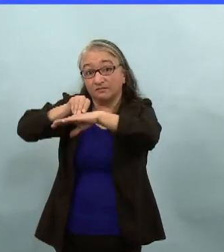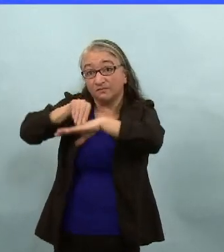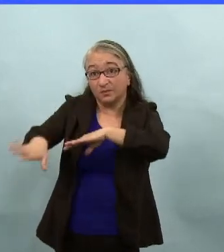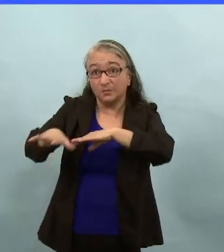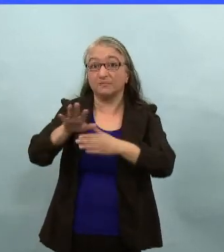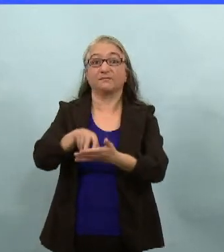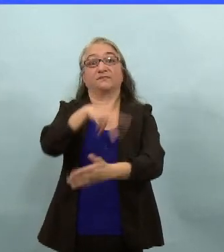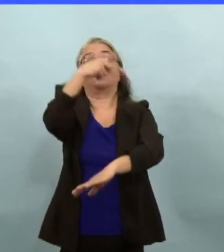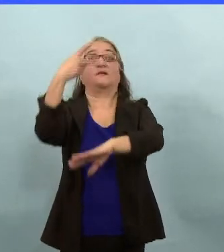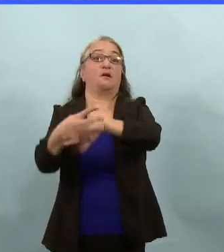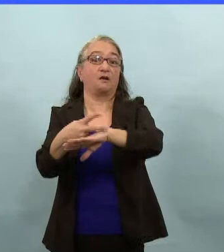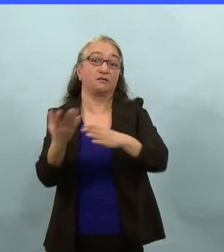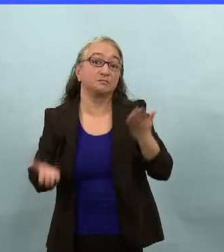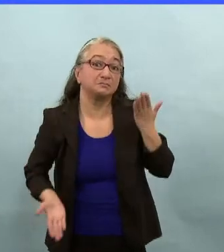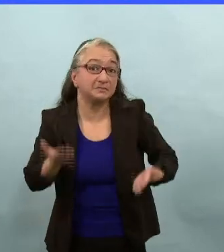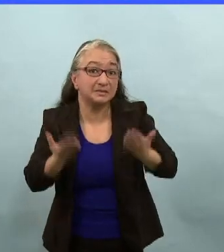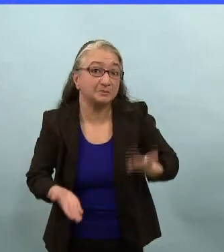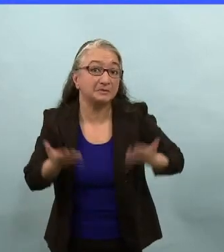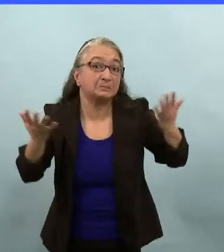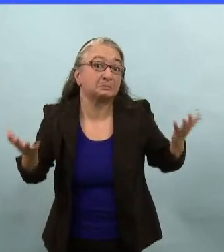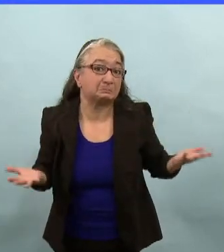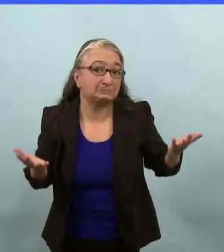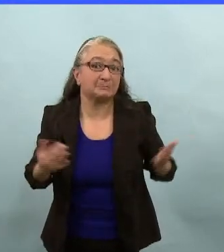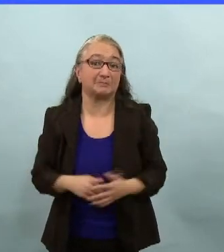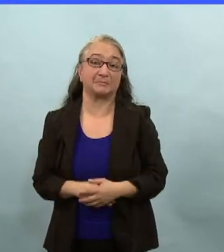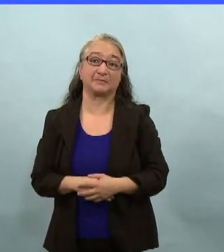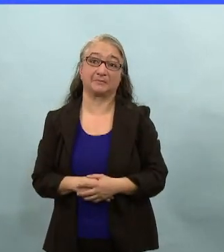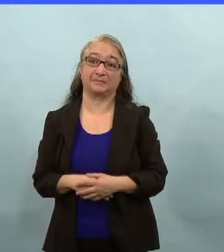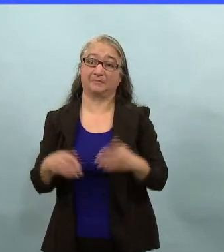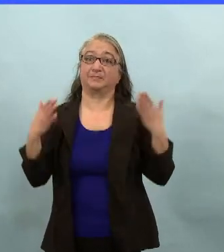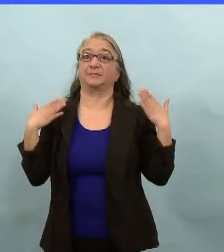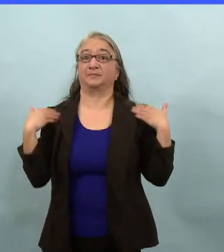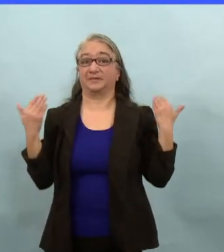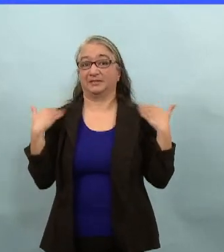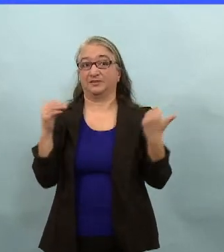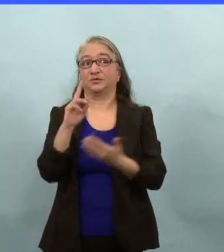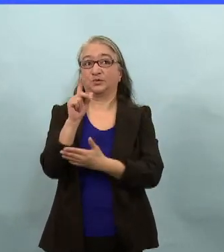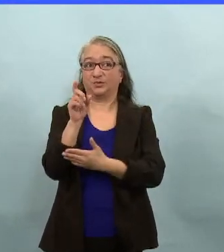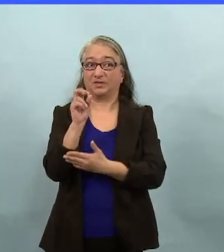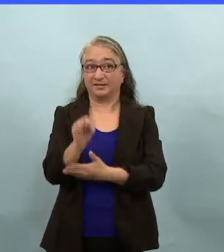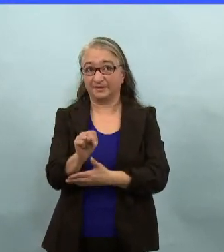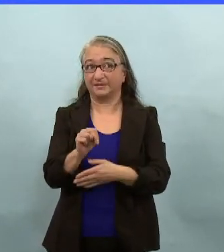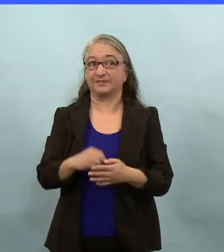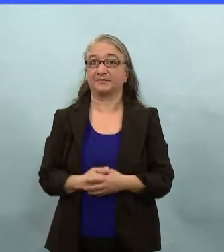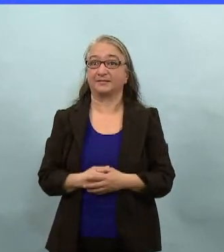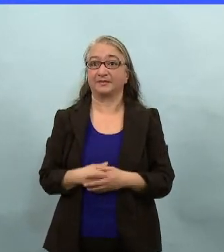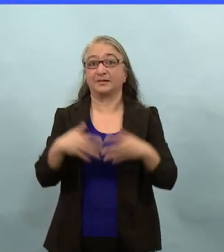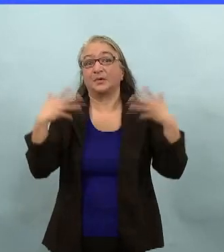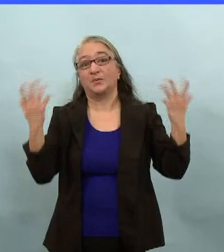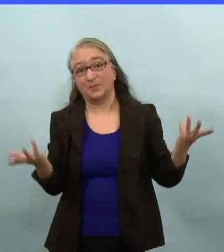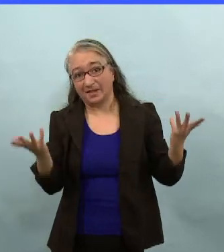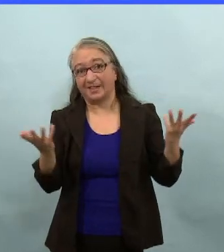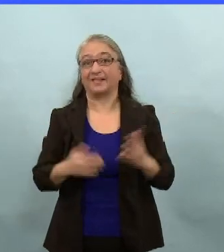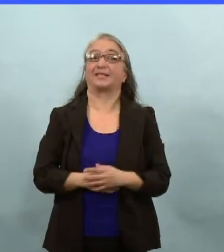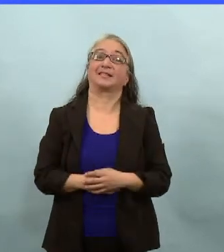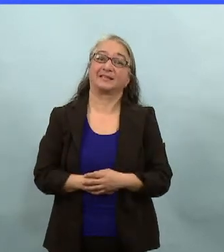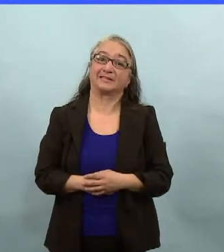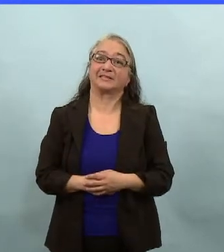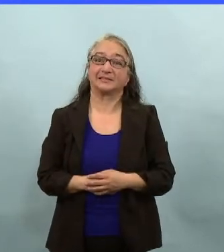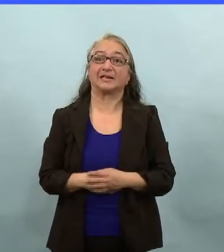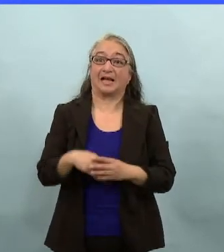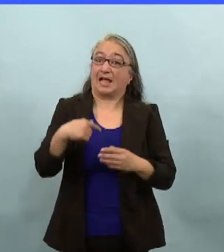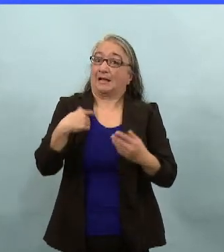you know we can we can assume a lot of things but um on on a medic and i'll let dr atwal